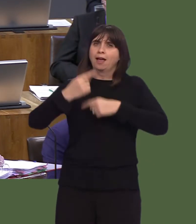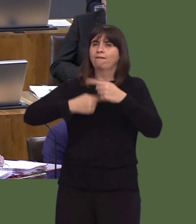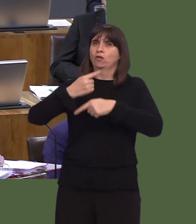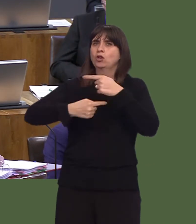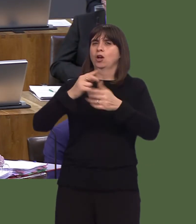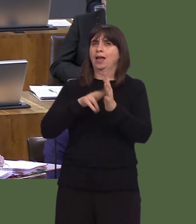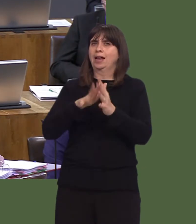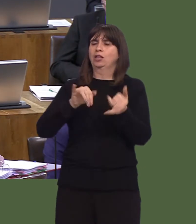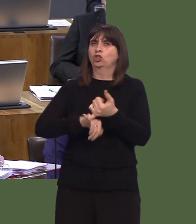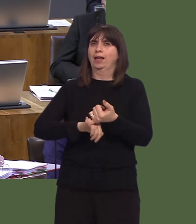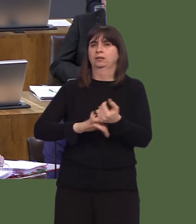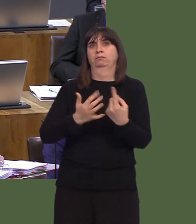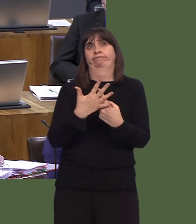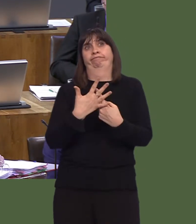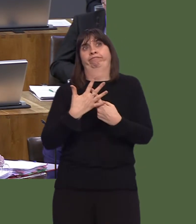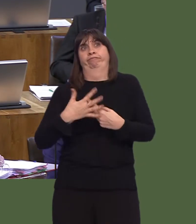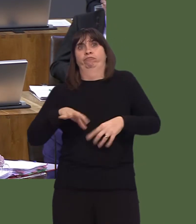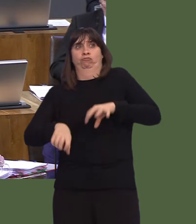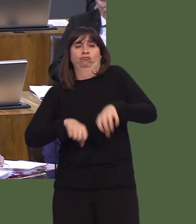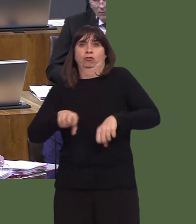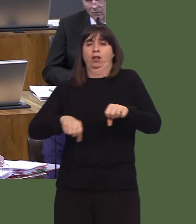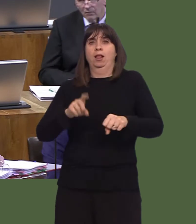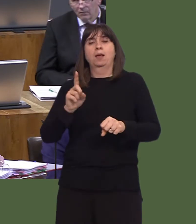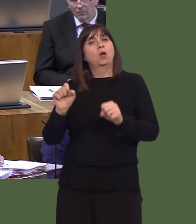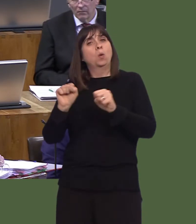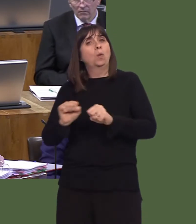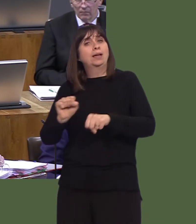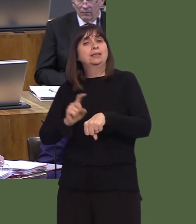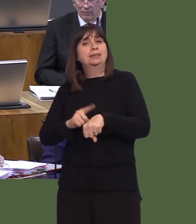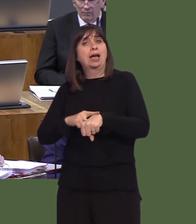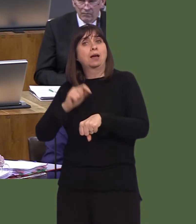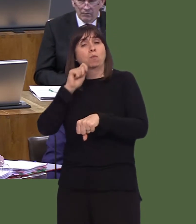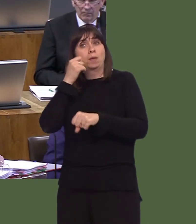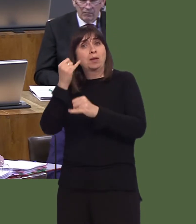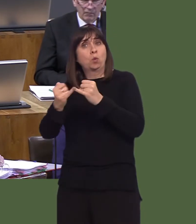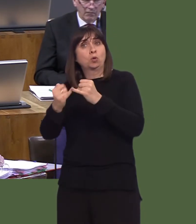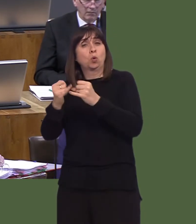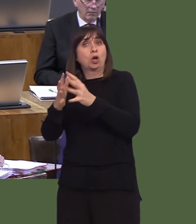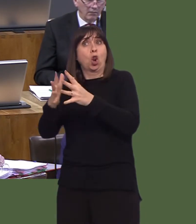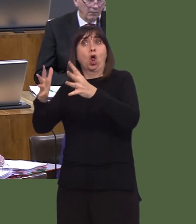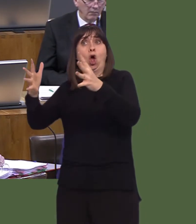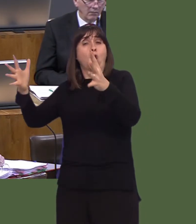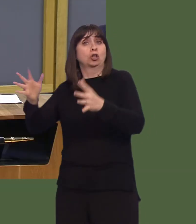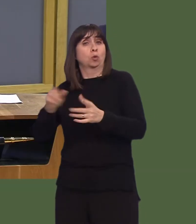in the NHS, but that doesn't mean, of course, that waiting times inevitably will keep rising, as the figures show.